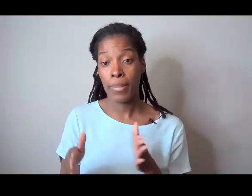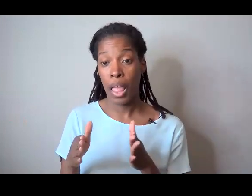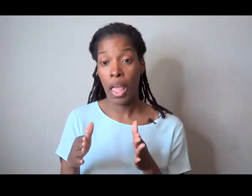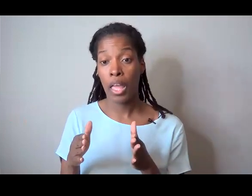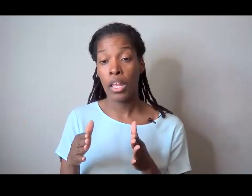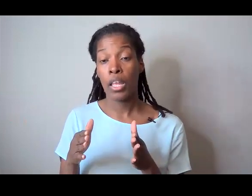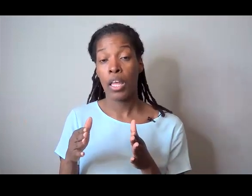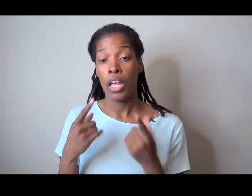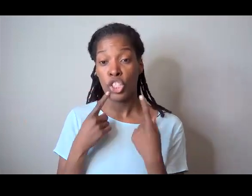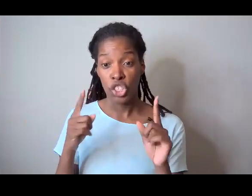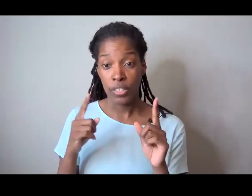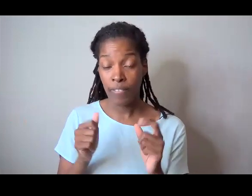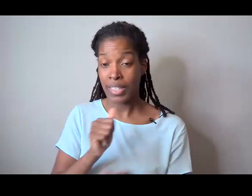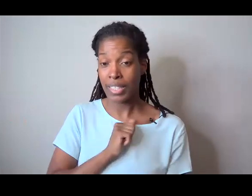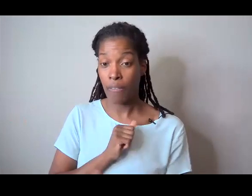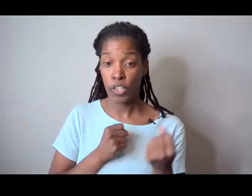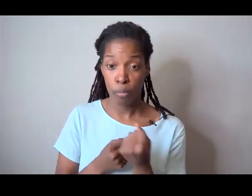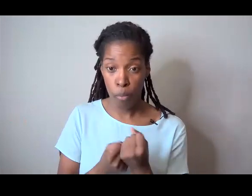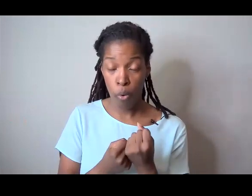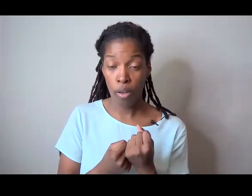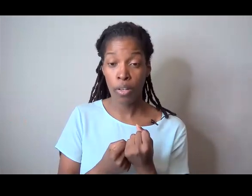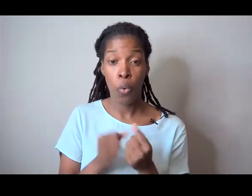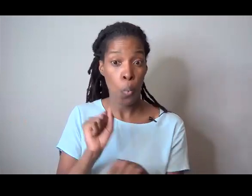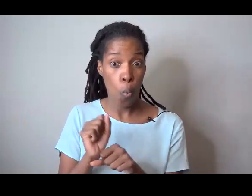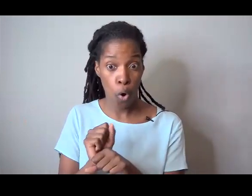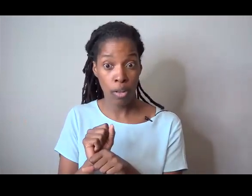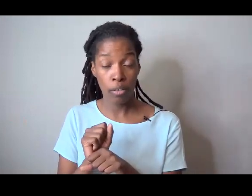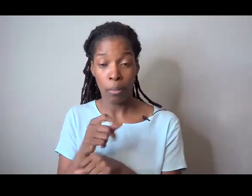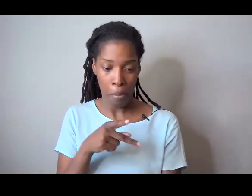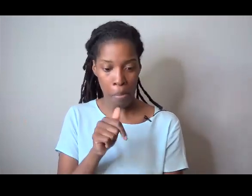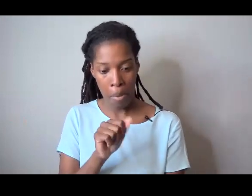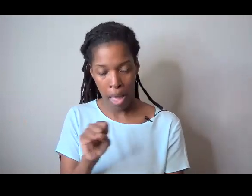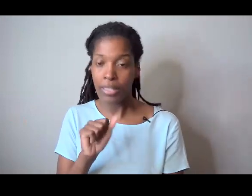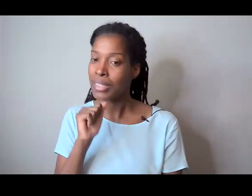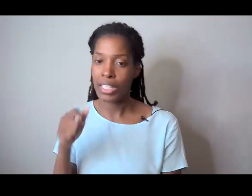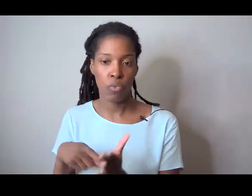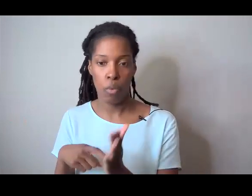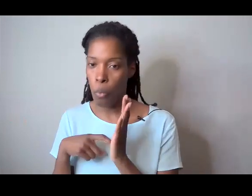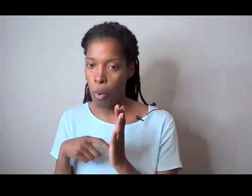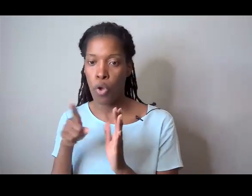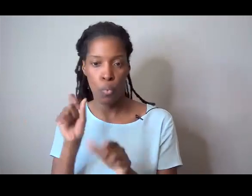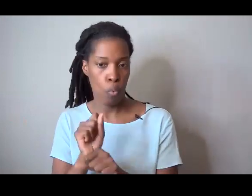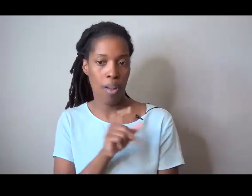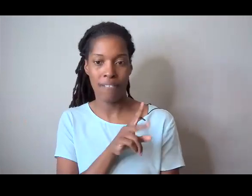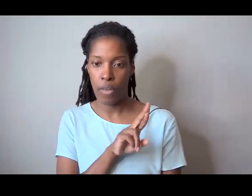Doesn't require that you be working with vocational rehabilitation in your state.